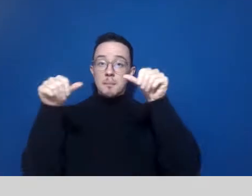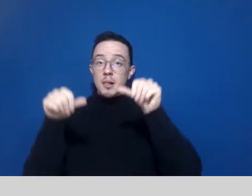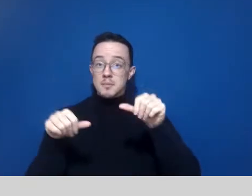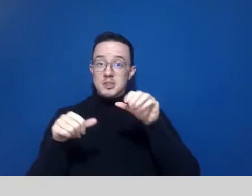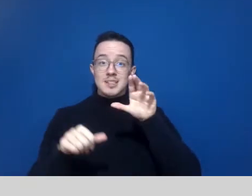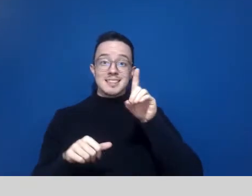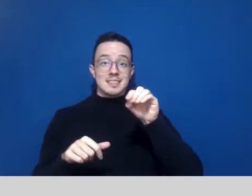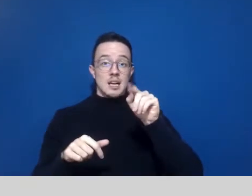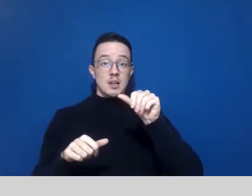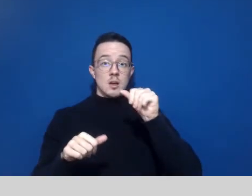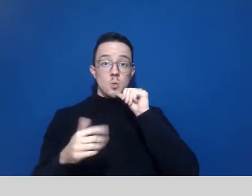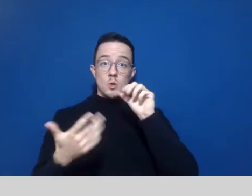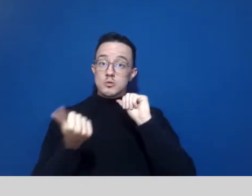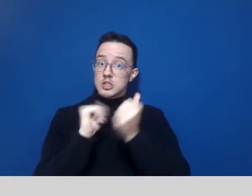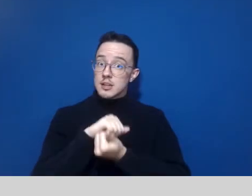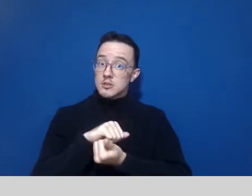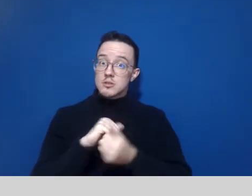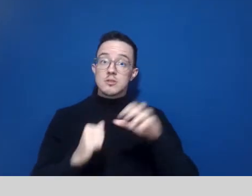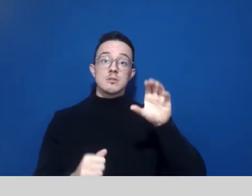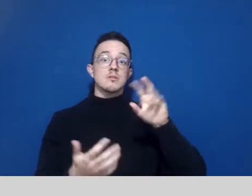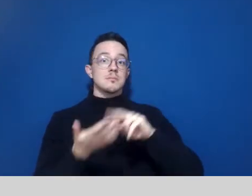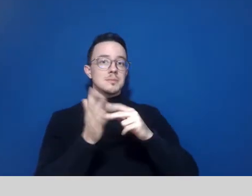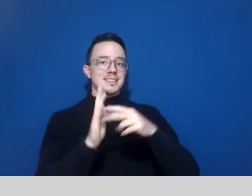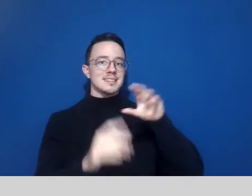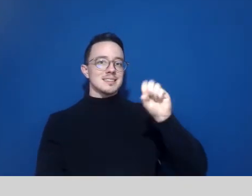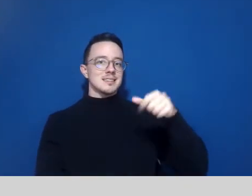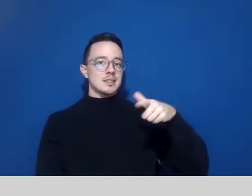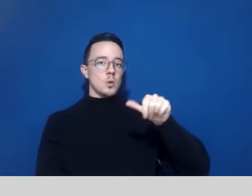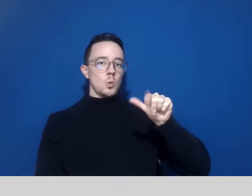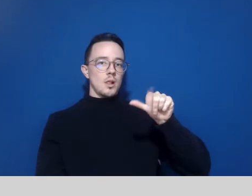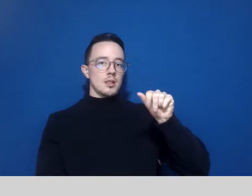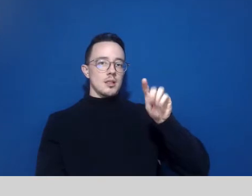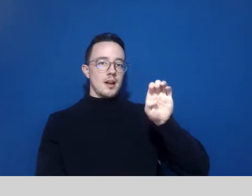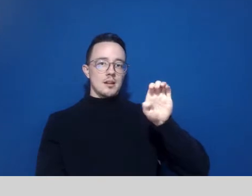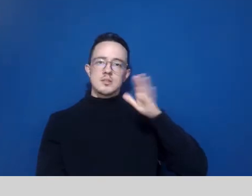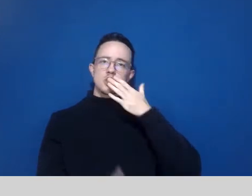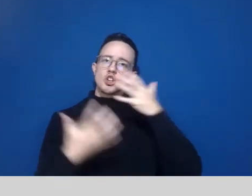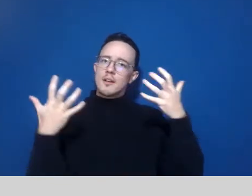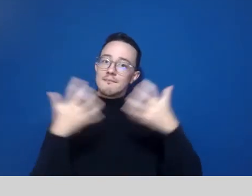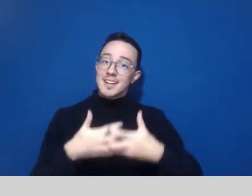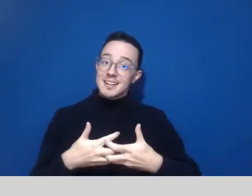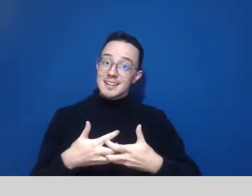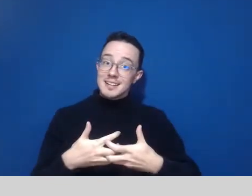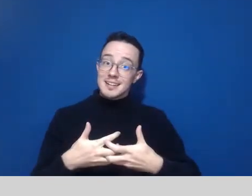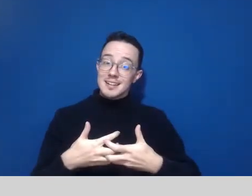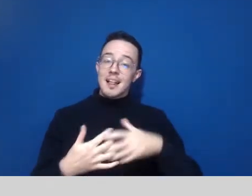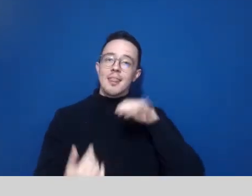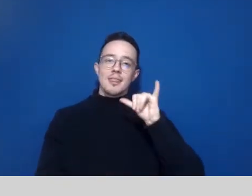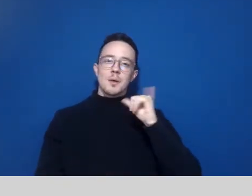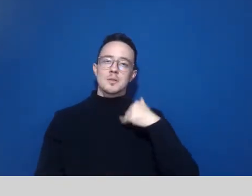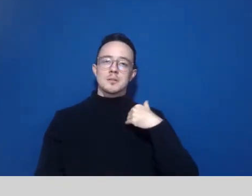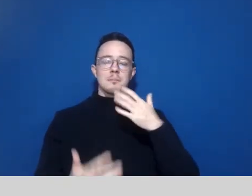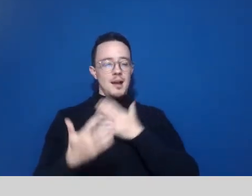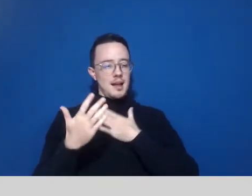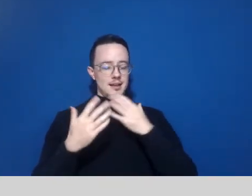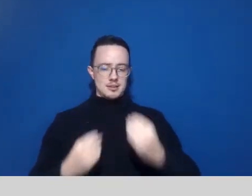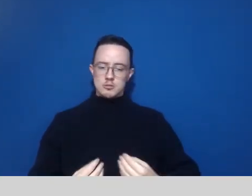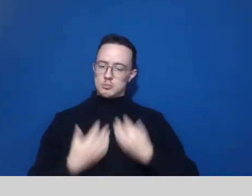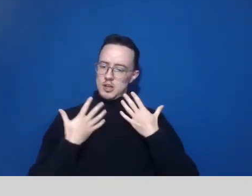to change, SQLite is actually a really good fit for that. So that was the original inspiration for Datasette.